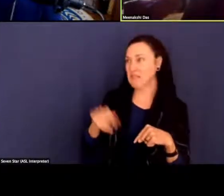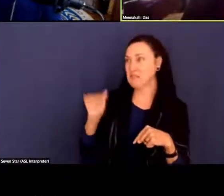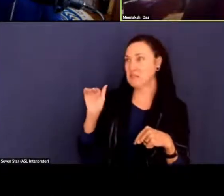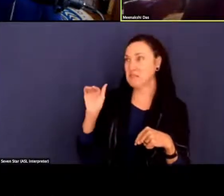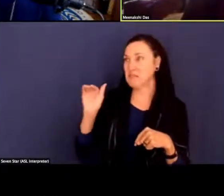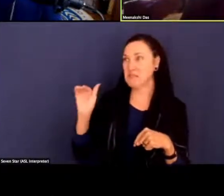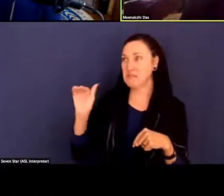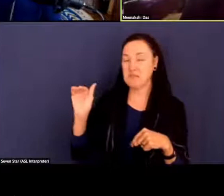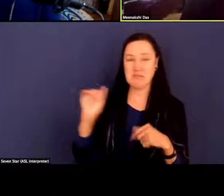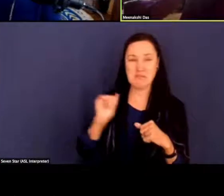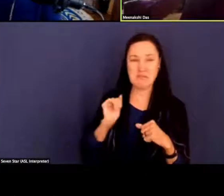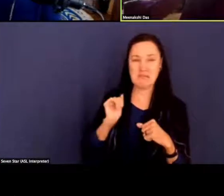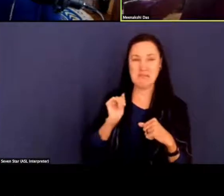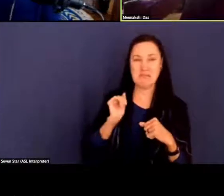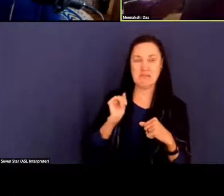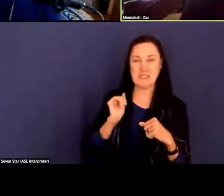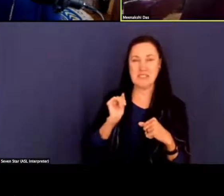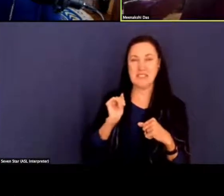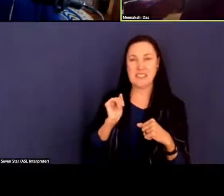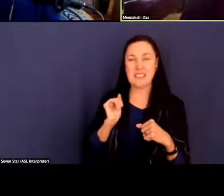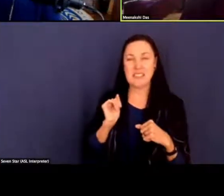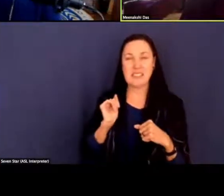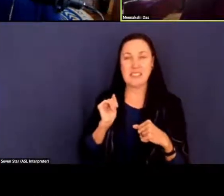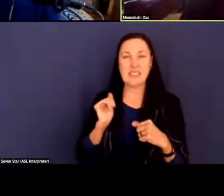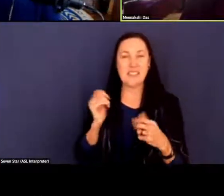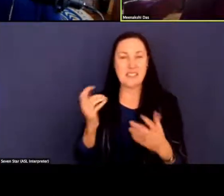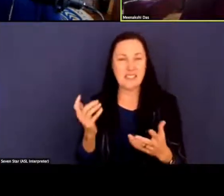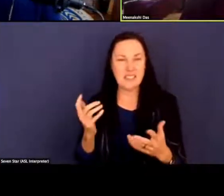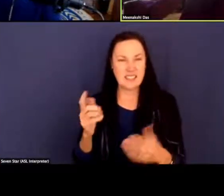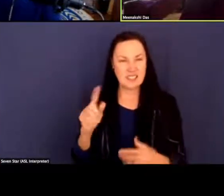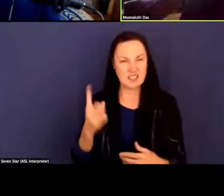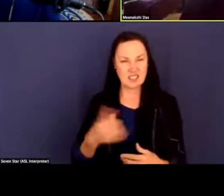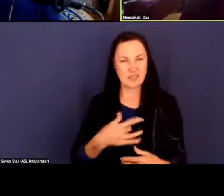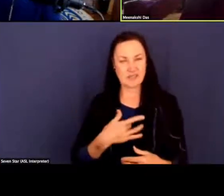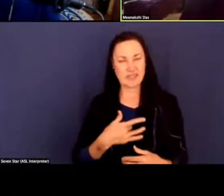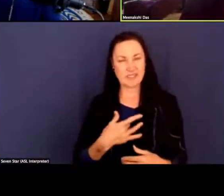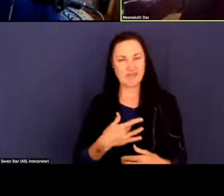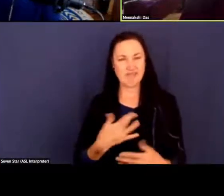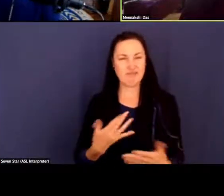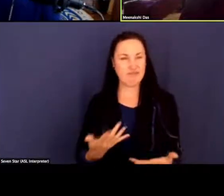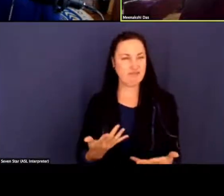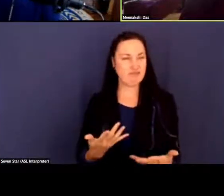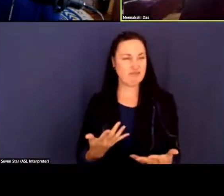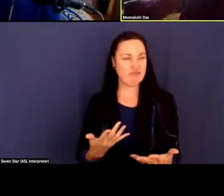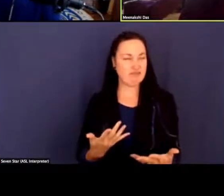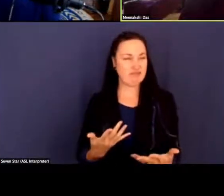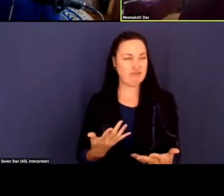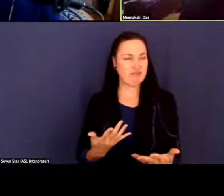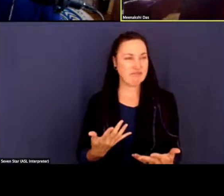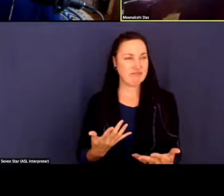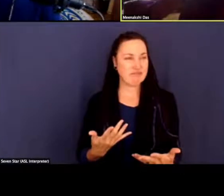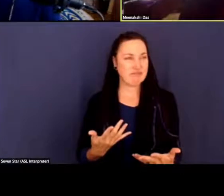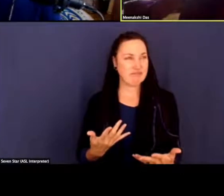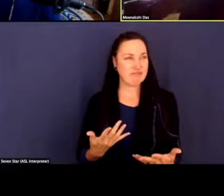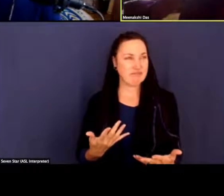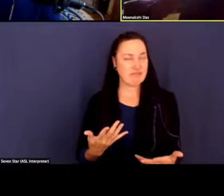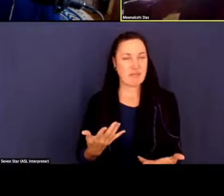It just made me feel that the people may think that